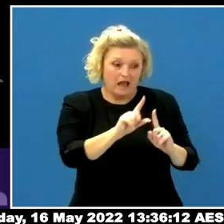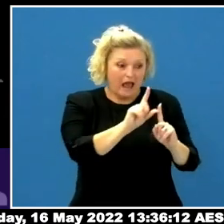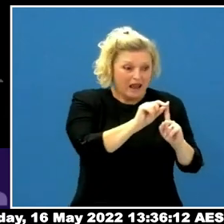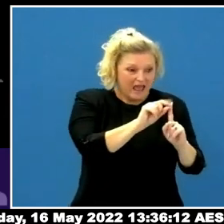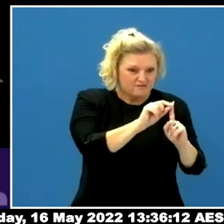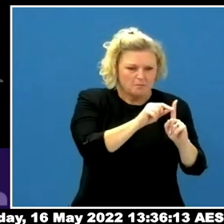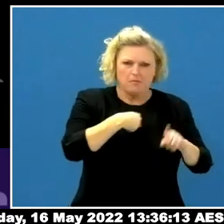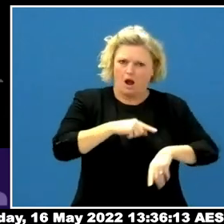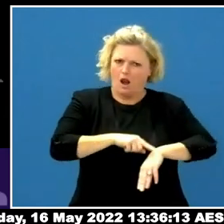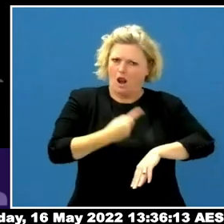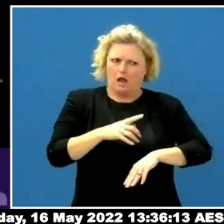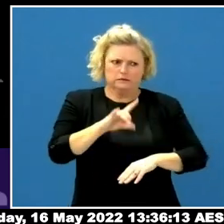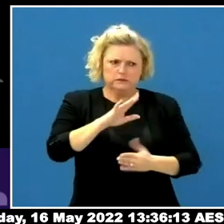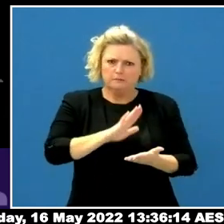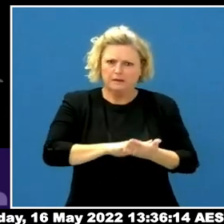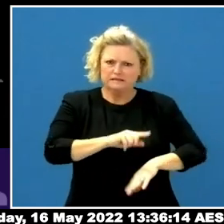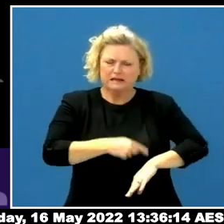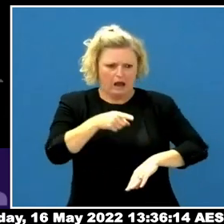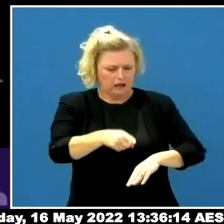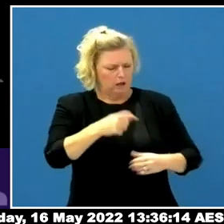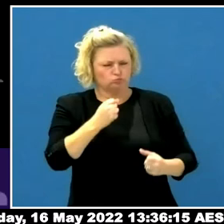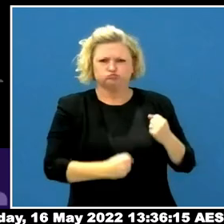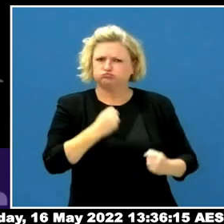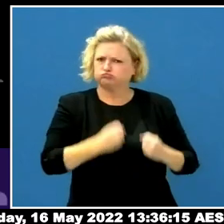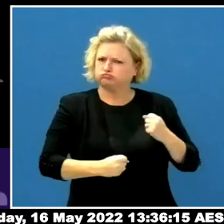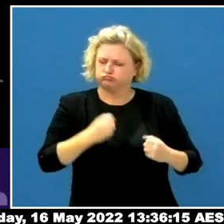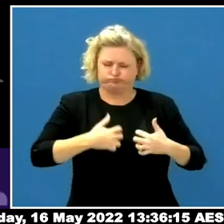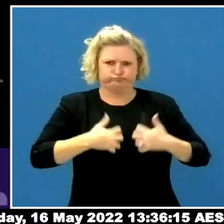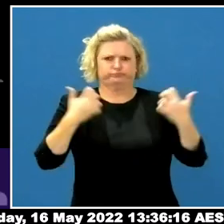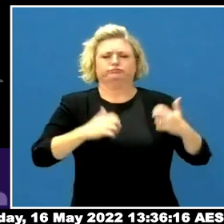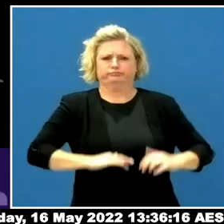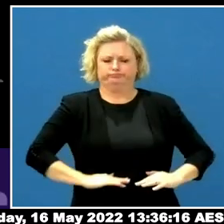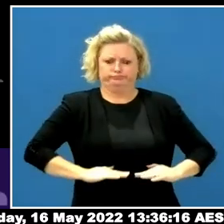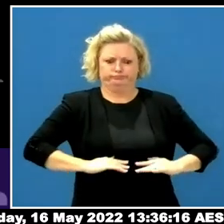and the anxiety starts and then the behaviours can arise from that.